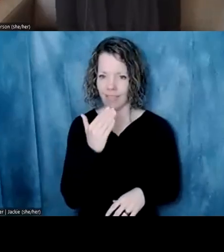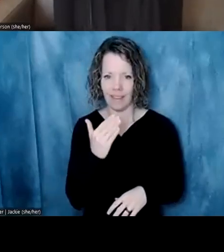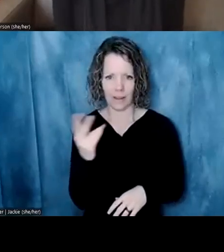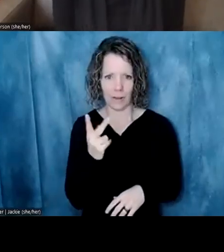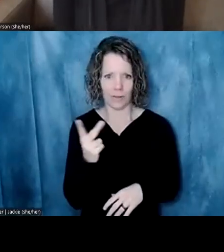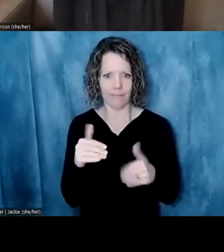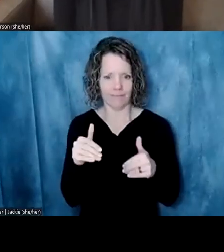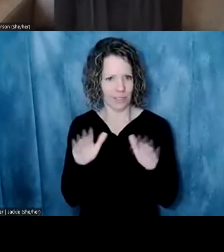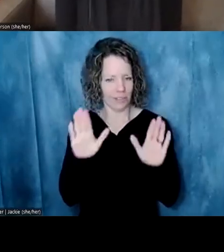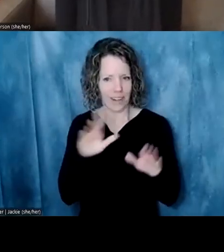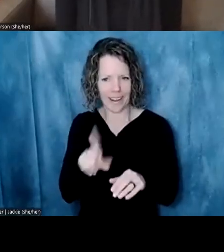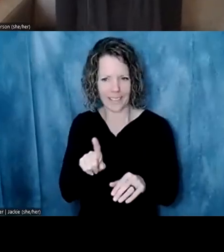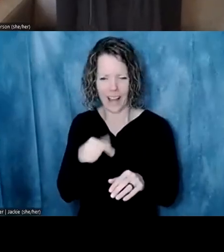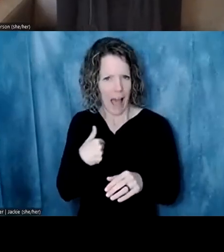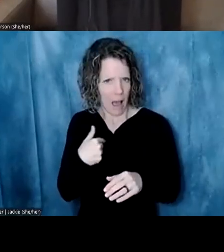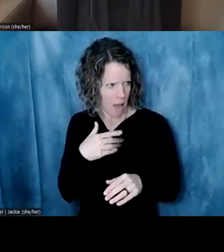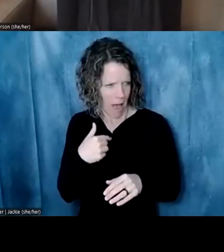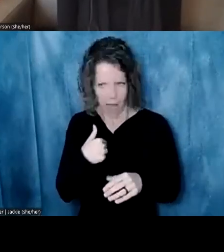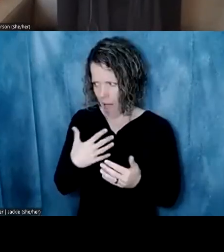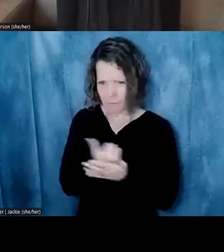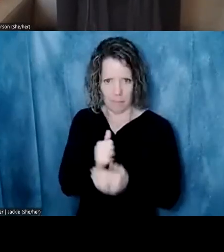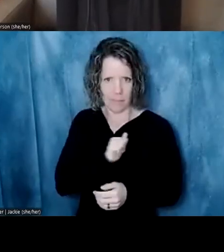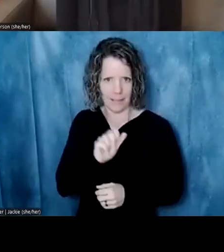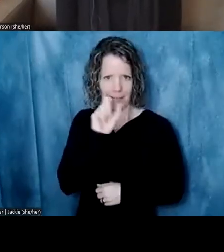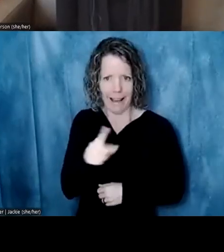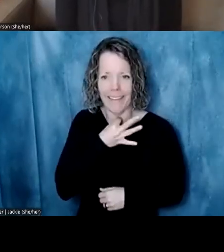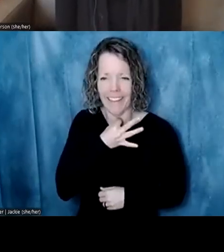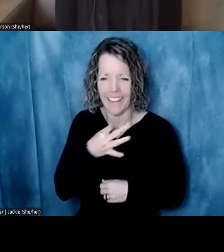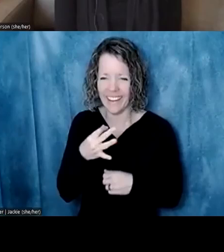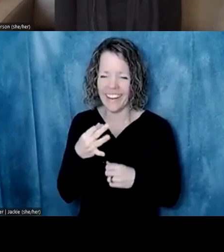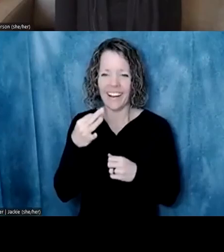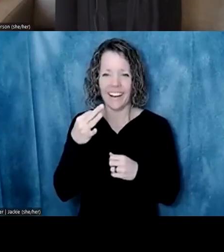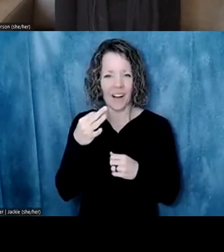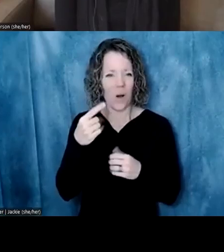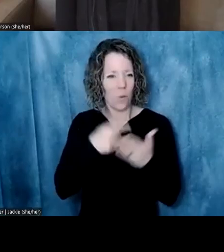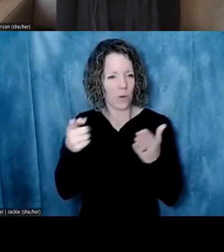I have a question related to that you've touched upon. So you've mentioned, you know, peer support